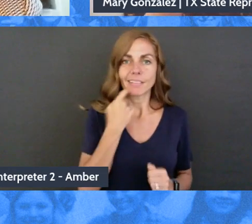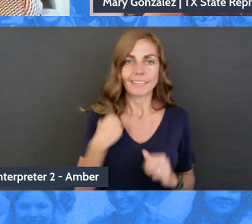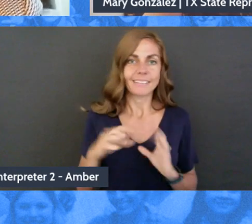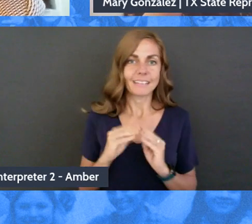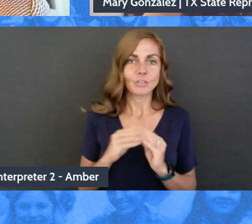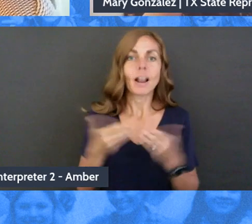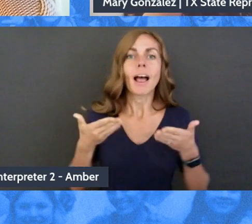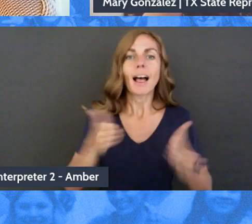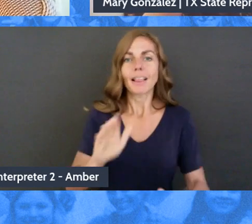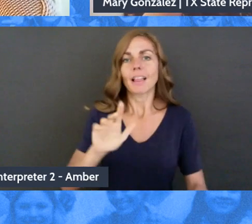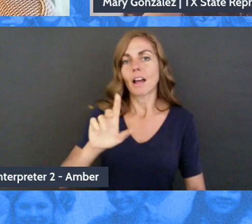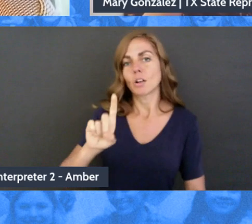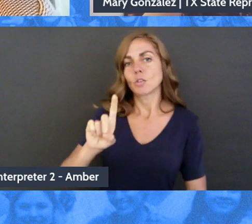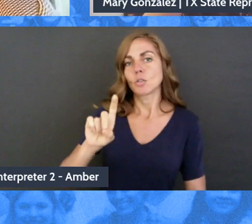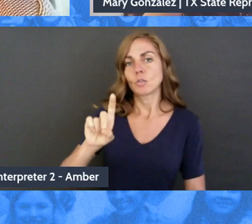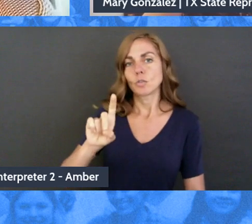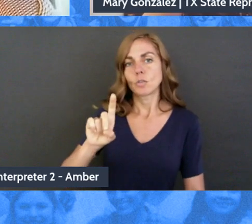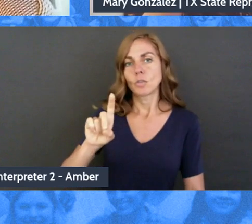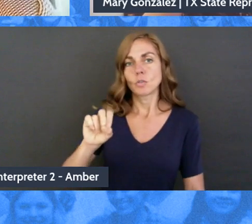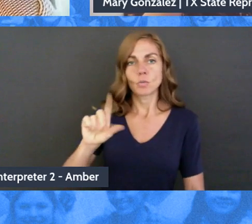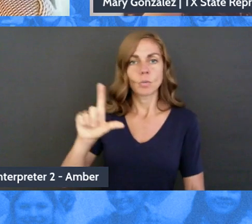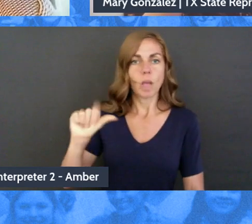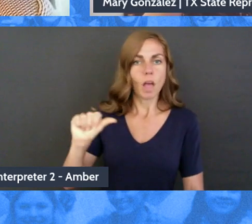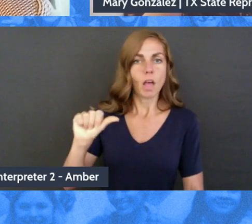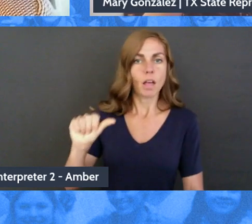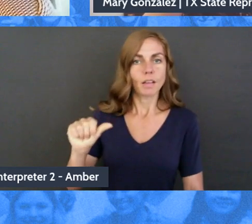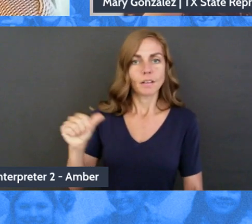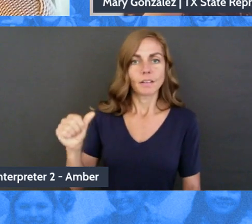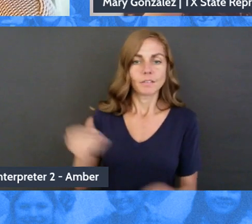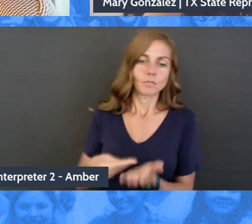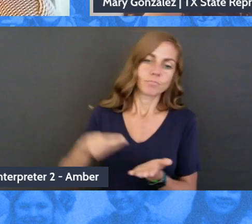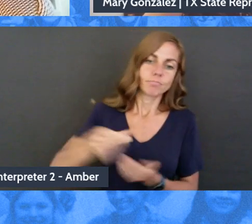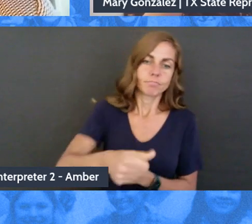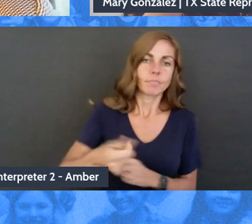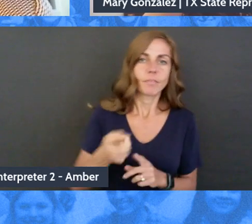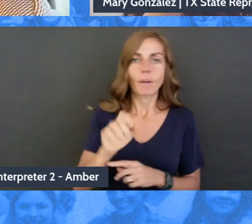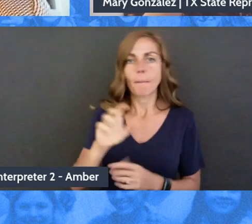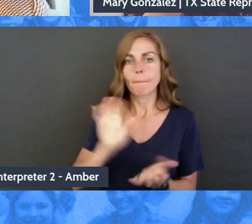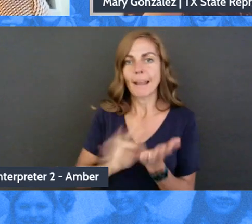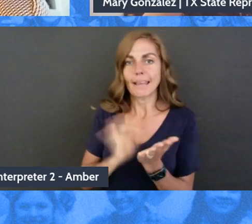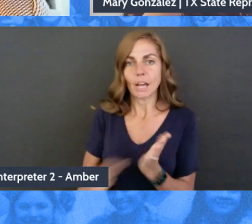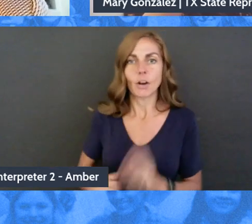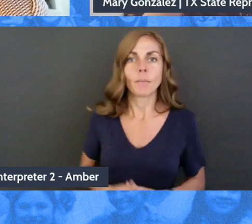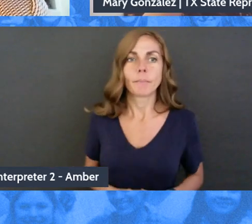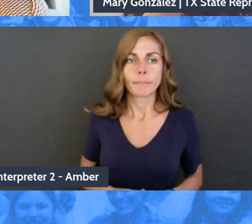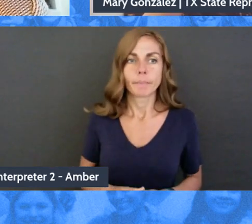to be financed, paid by Medicare. And then we even have another bill that is going to